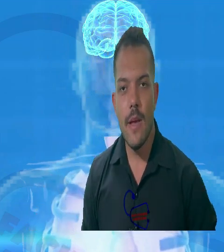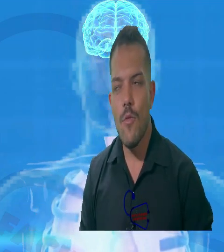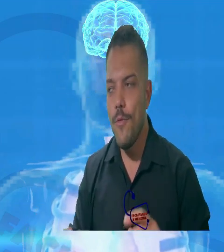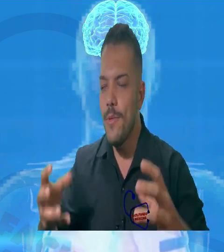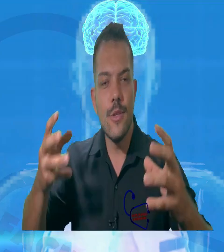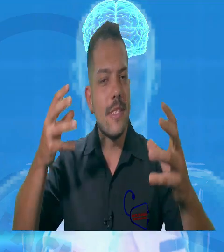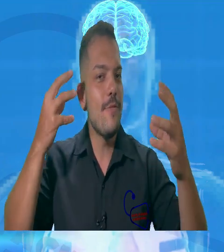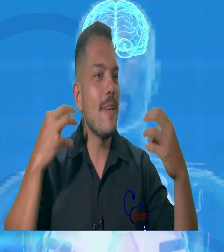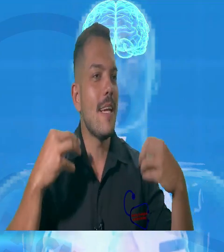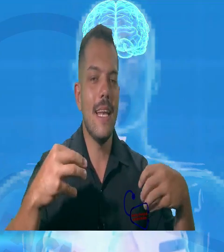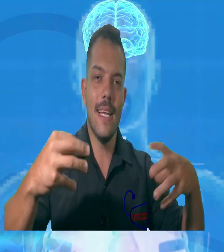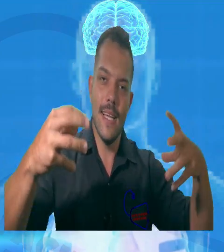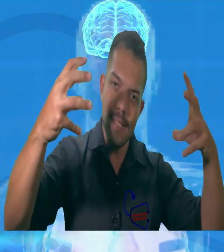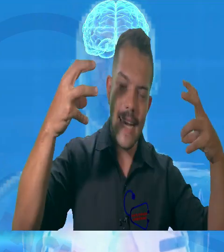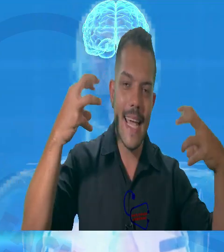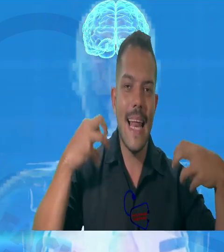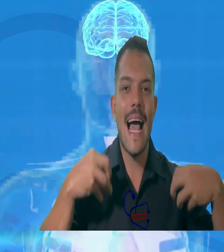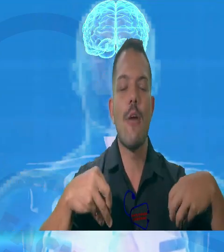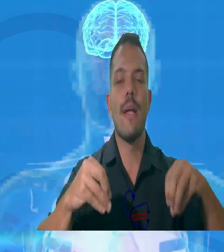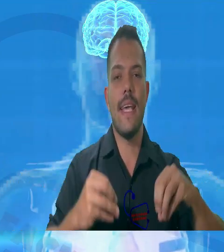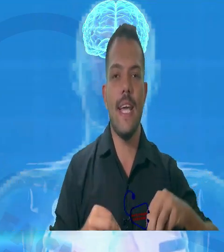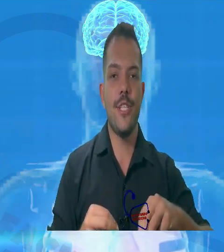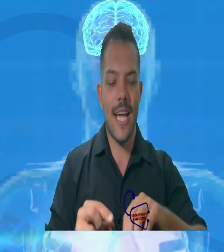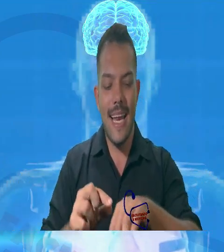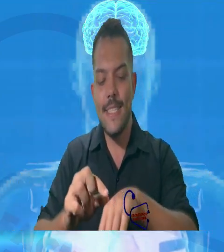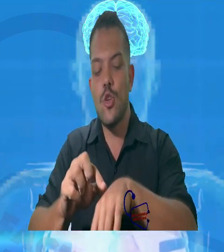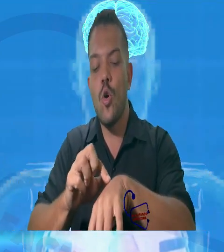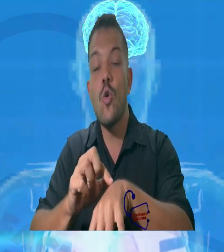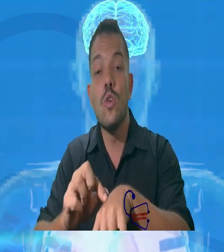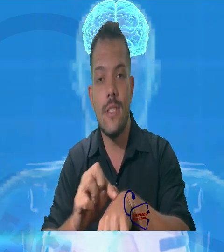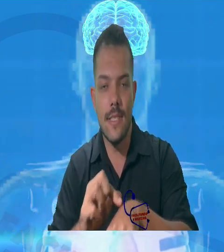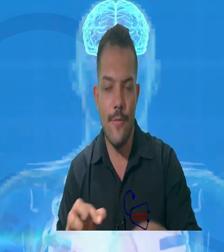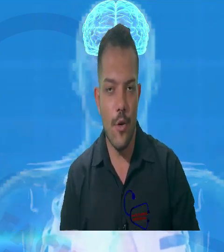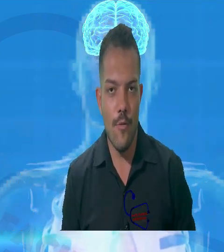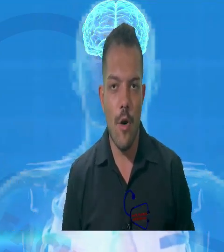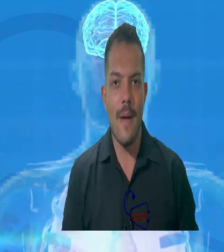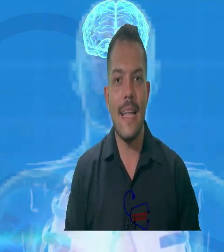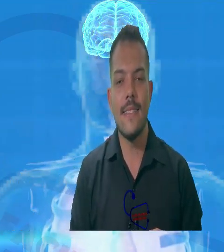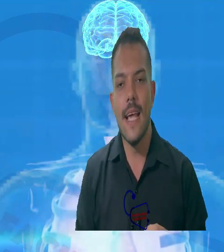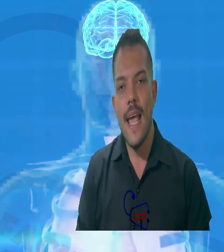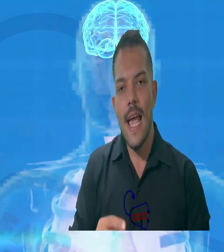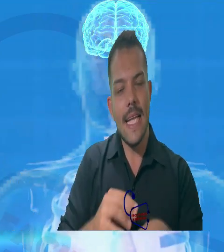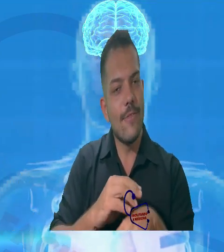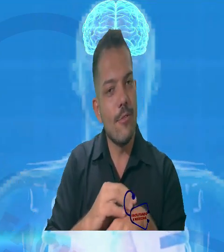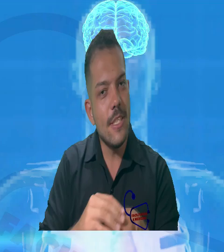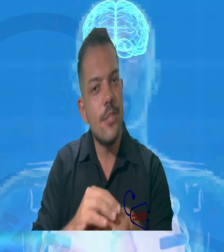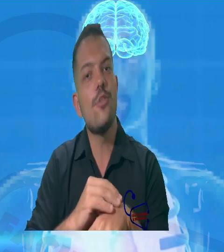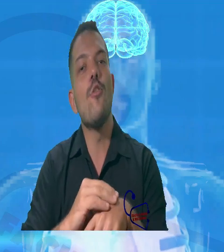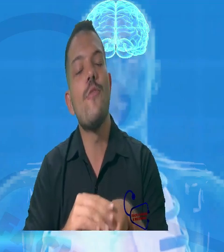according to you stay there in that hot water, those crusts that were formed will dissolve